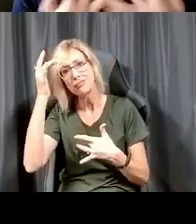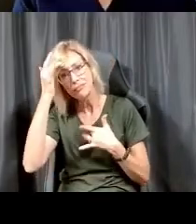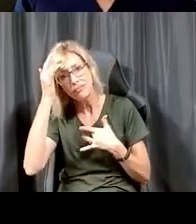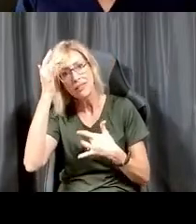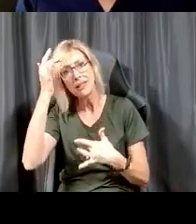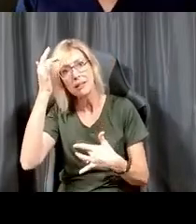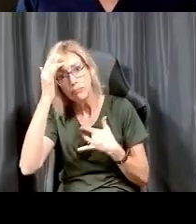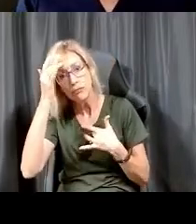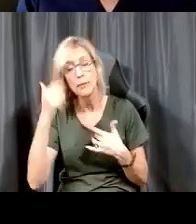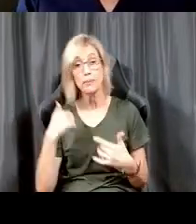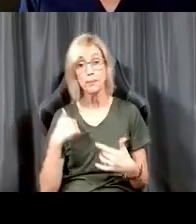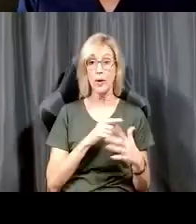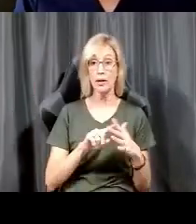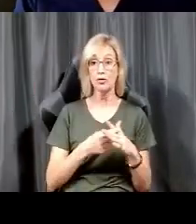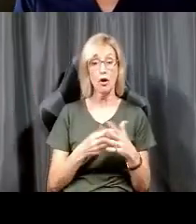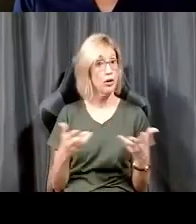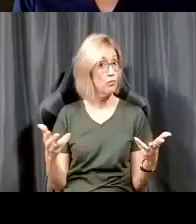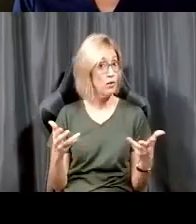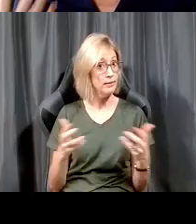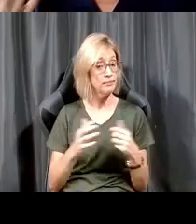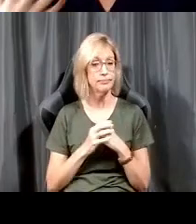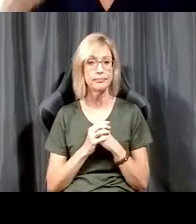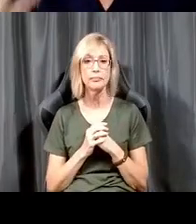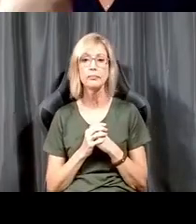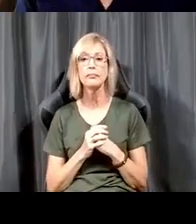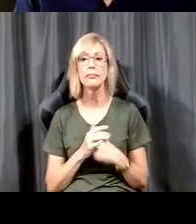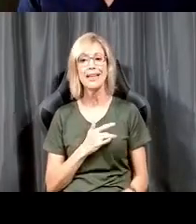We started doing sensory based feeding